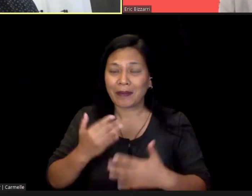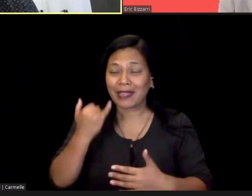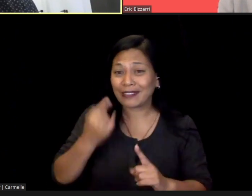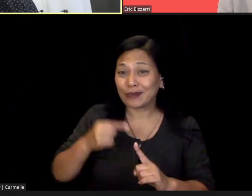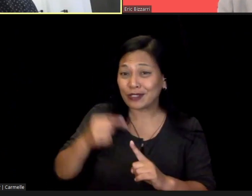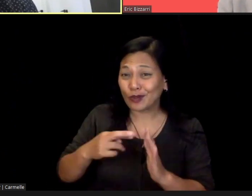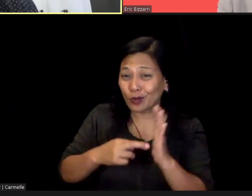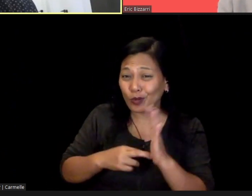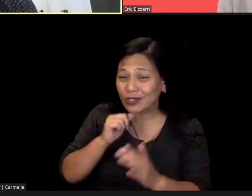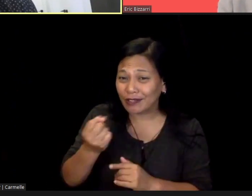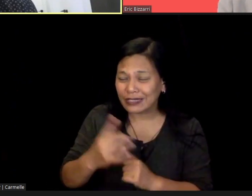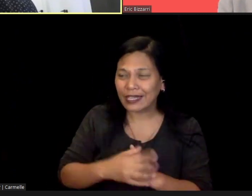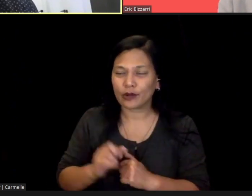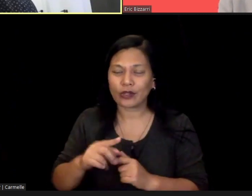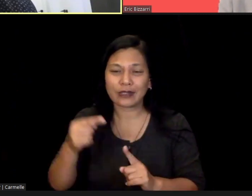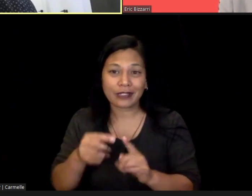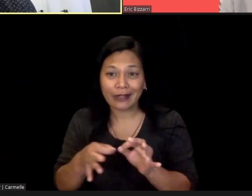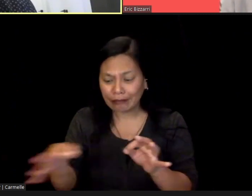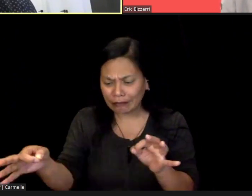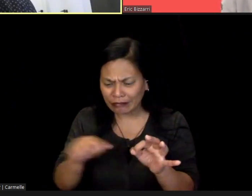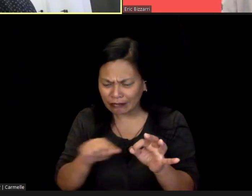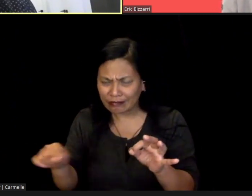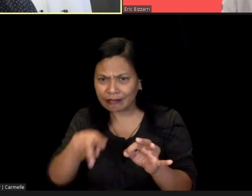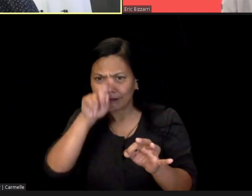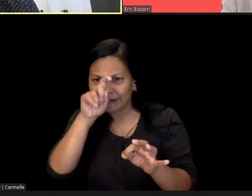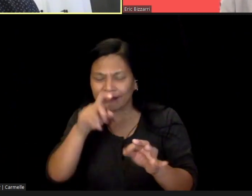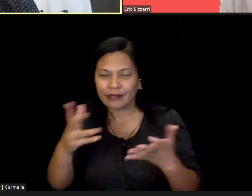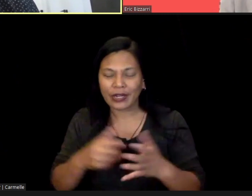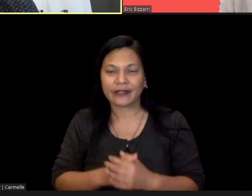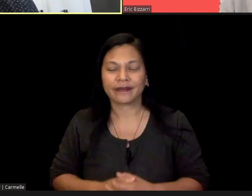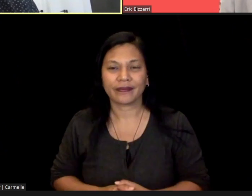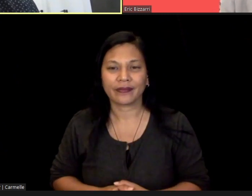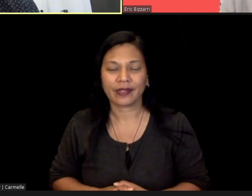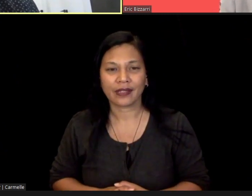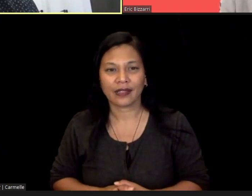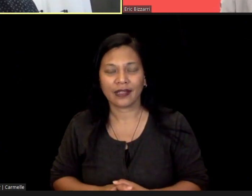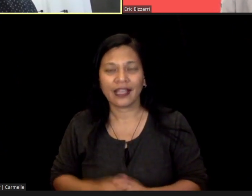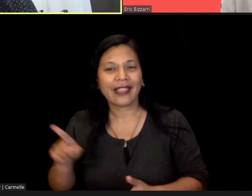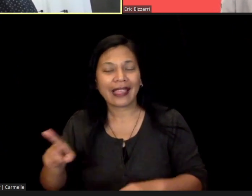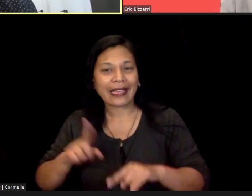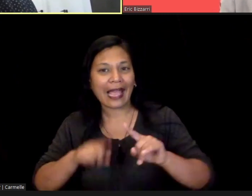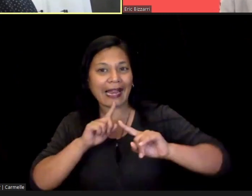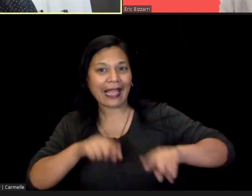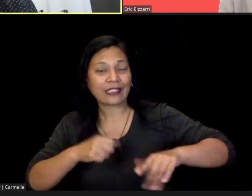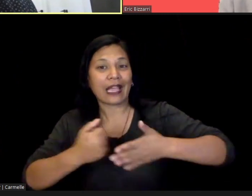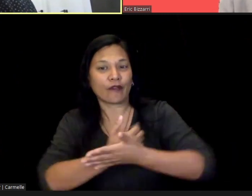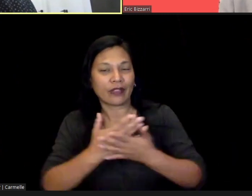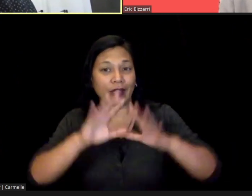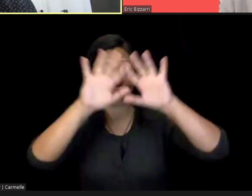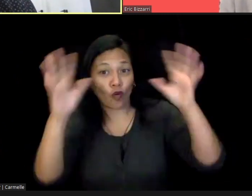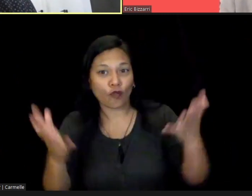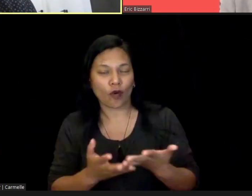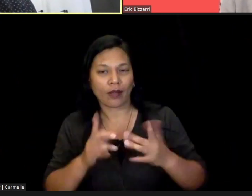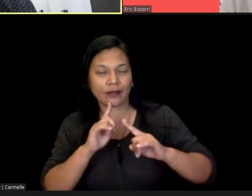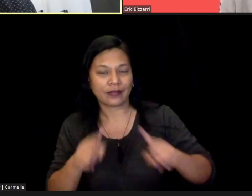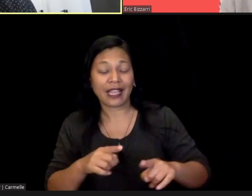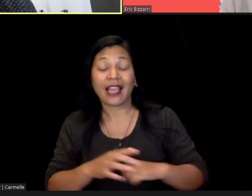I think they would rather, you know, it is more work for them to remedy a defective application than